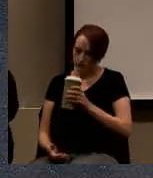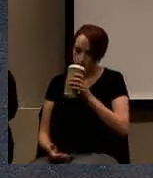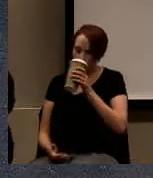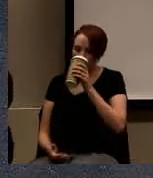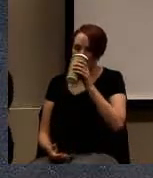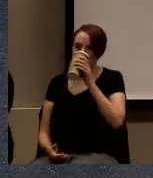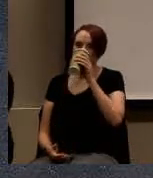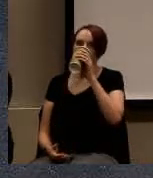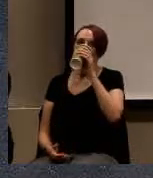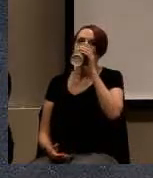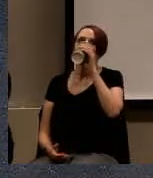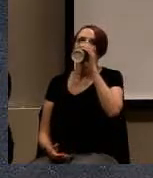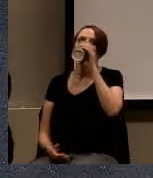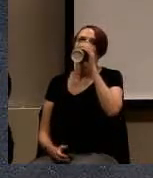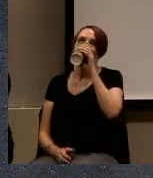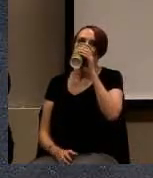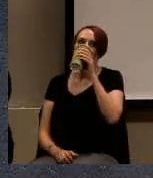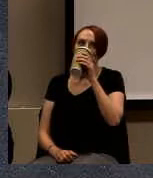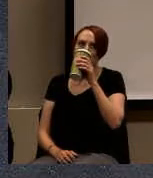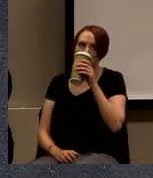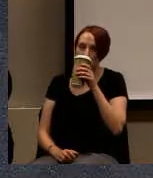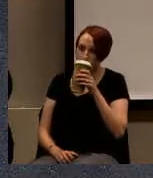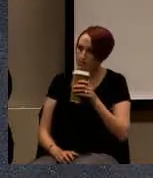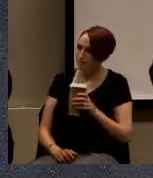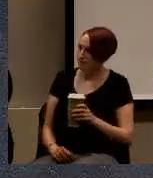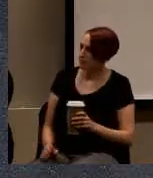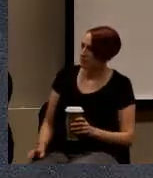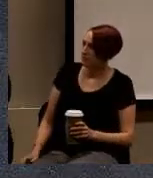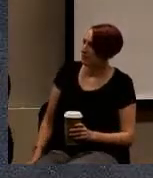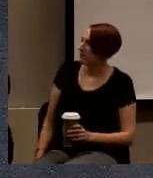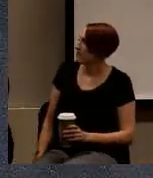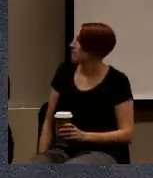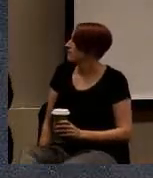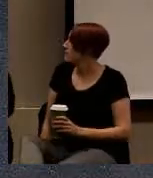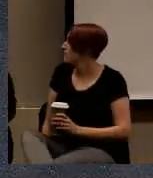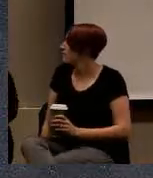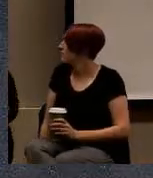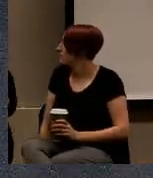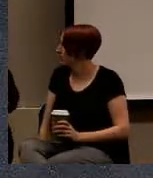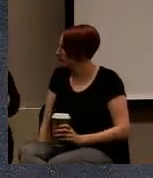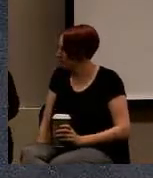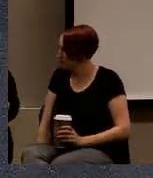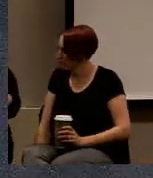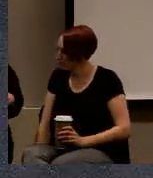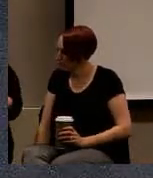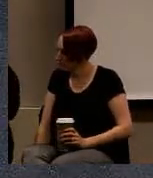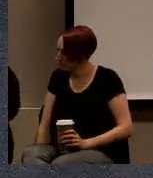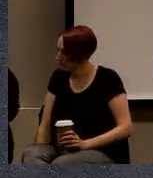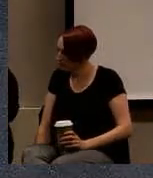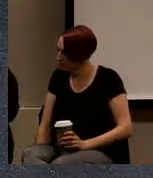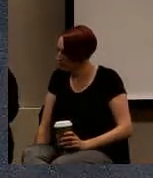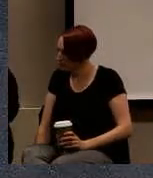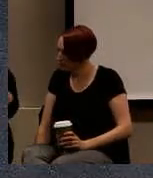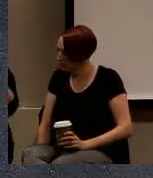for where can you go to get professional evaluations. There's a tab on there, Understanding Mind and